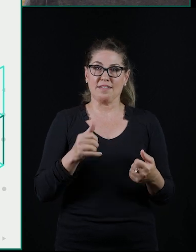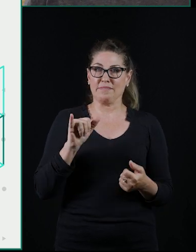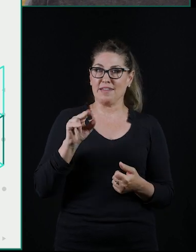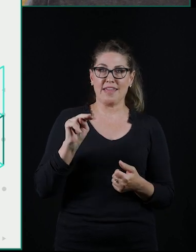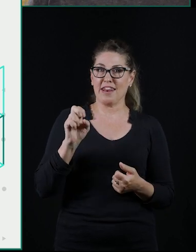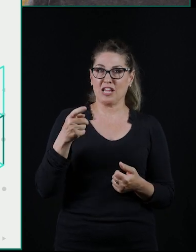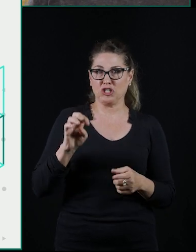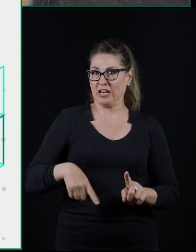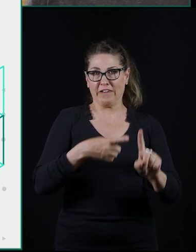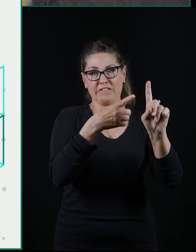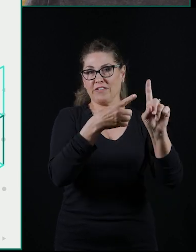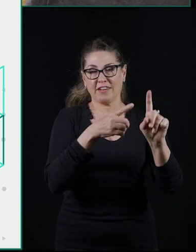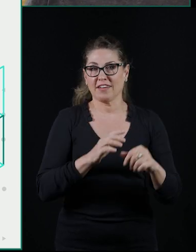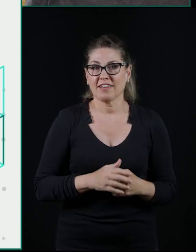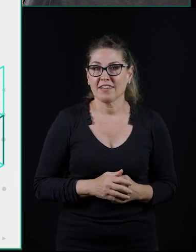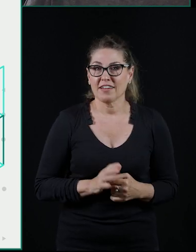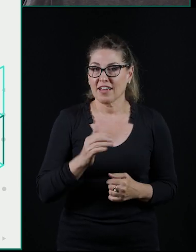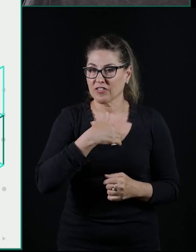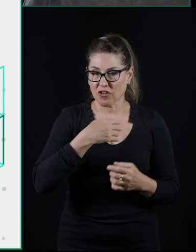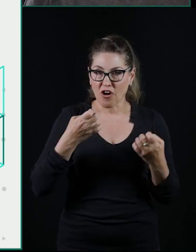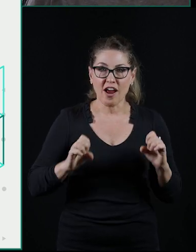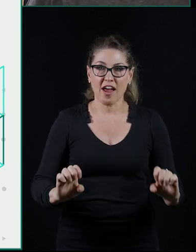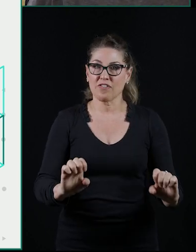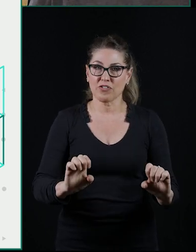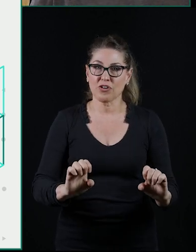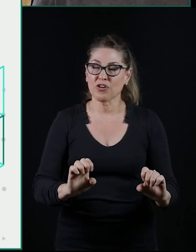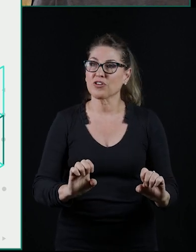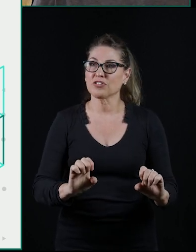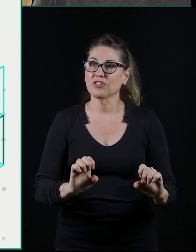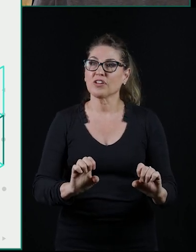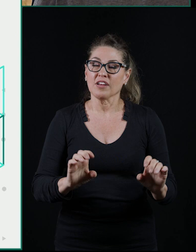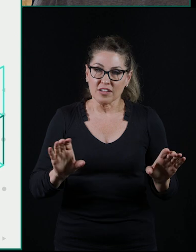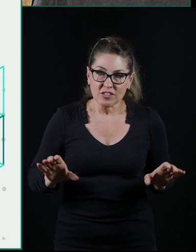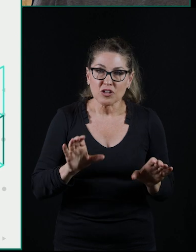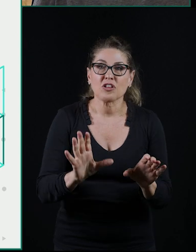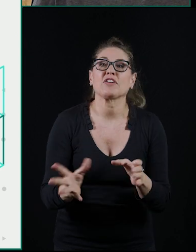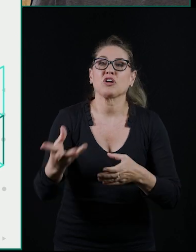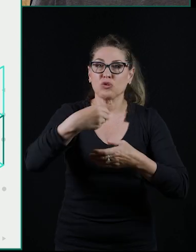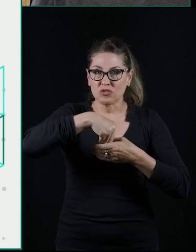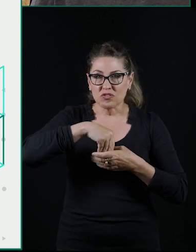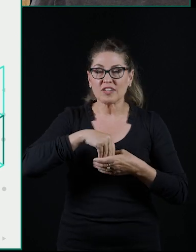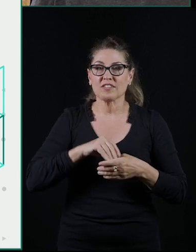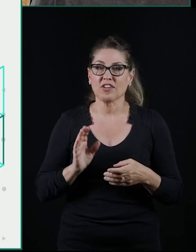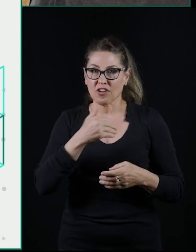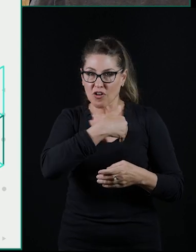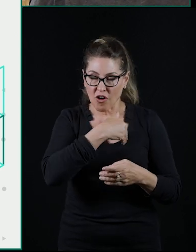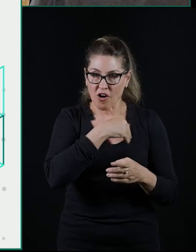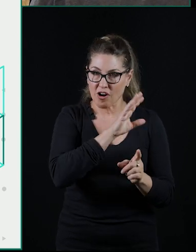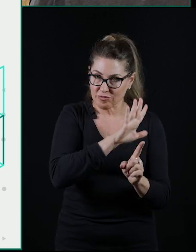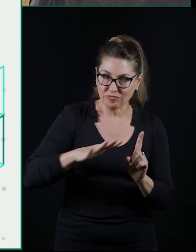This is our effort to cultivate an inclusive gaming culture in our ecosystem.